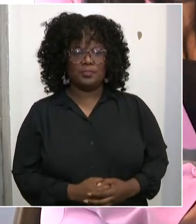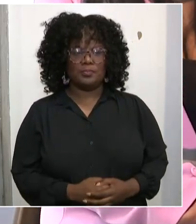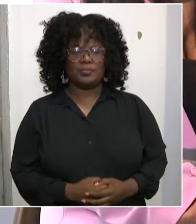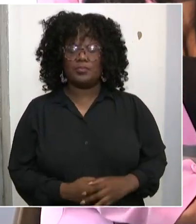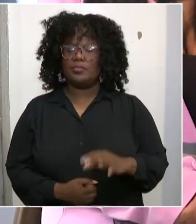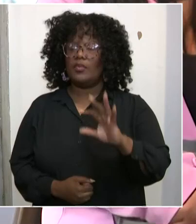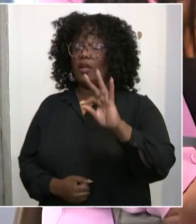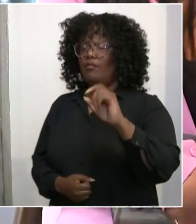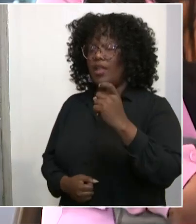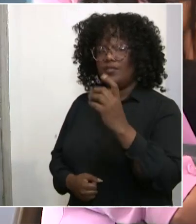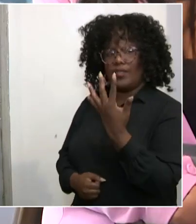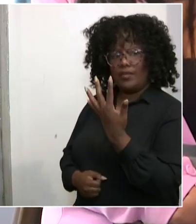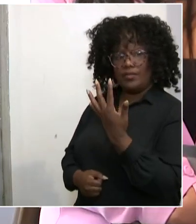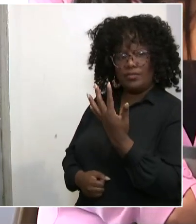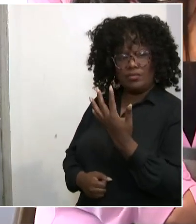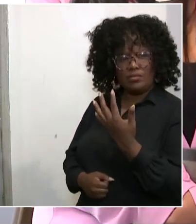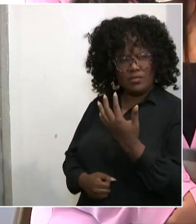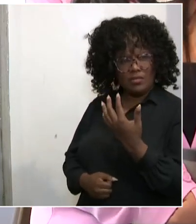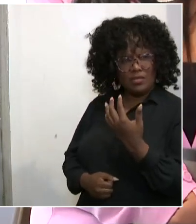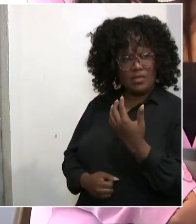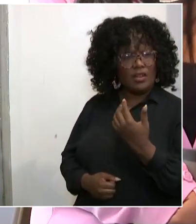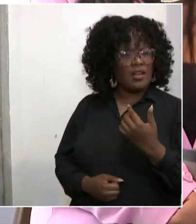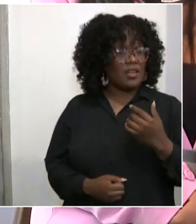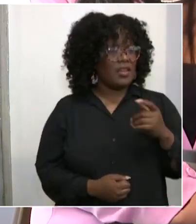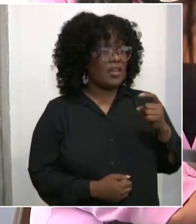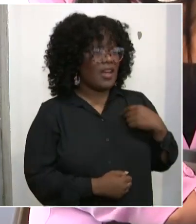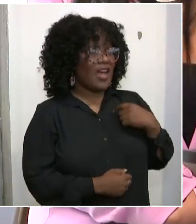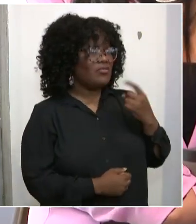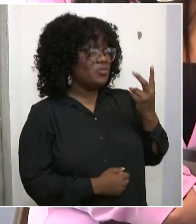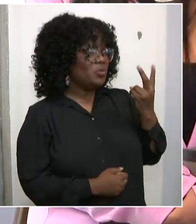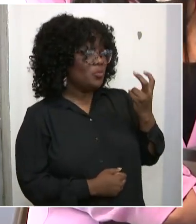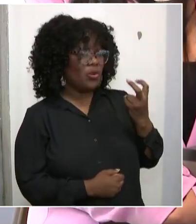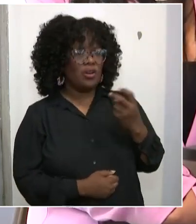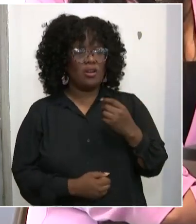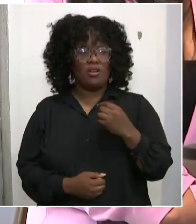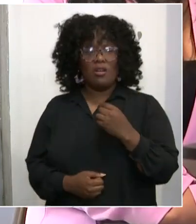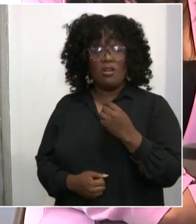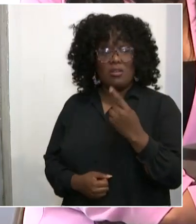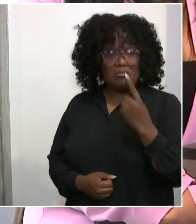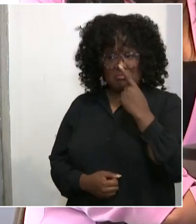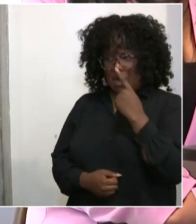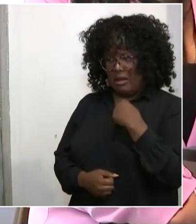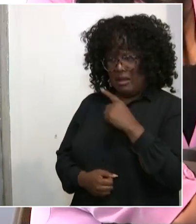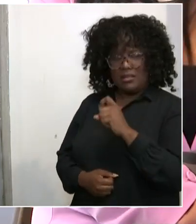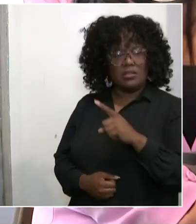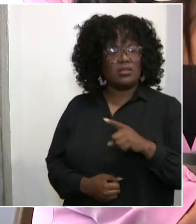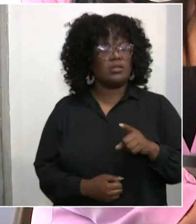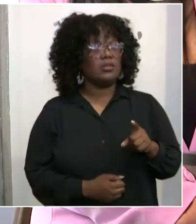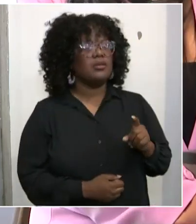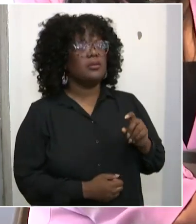Channel 4 Channel 4 got two questions and I'm only here by myself.